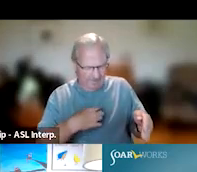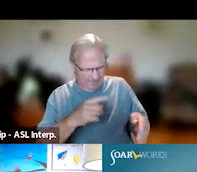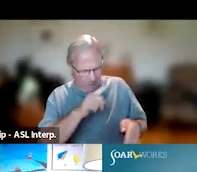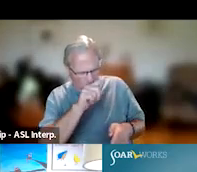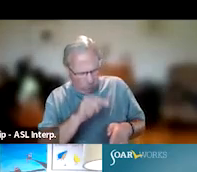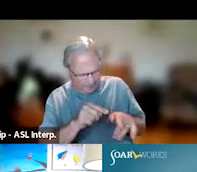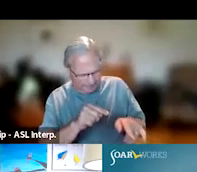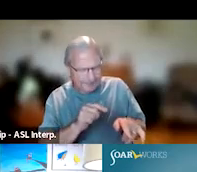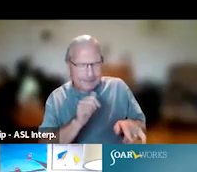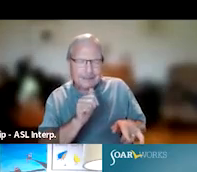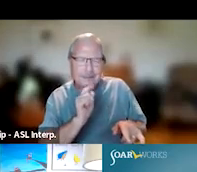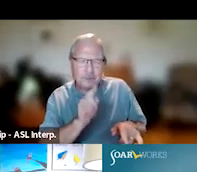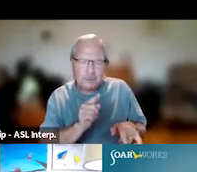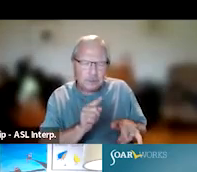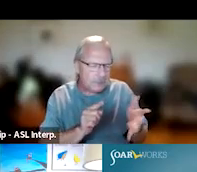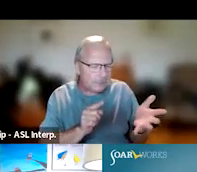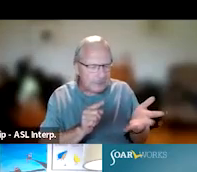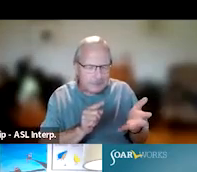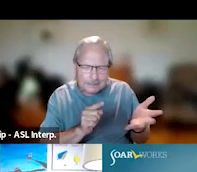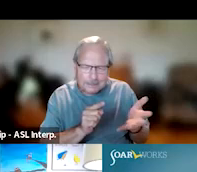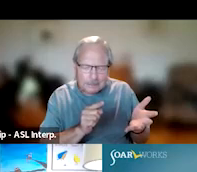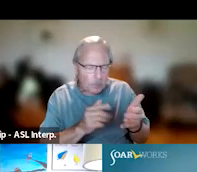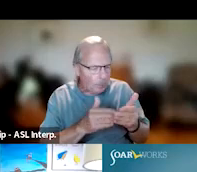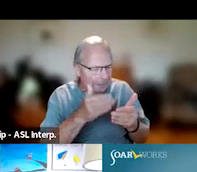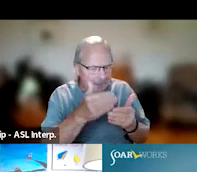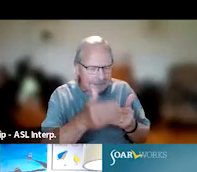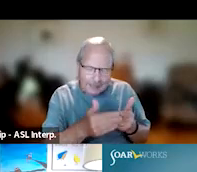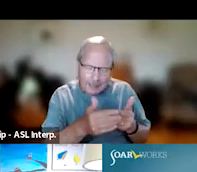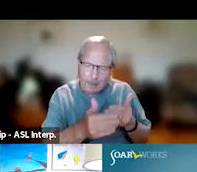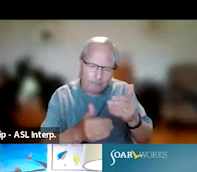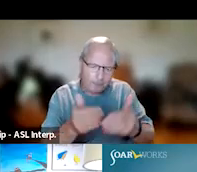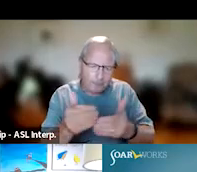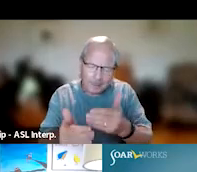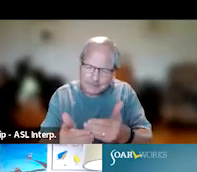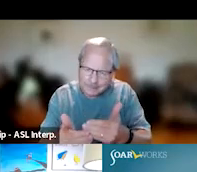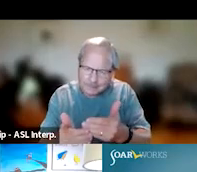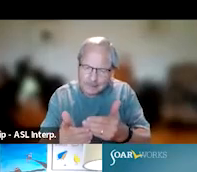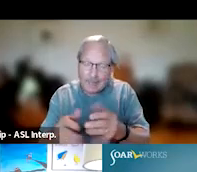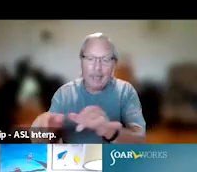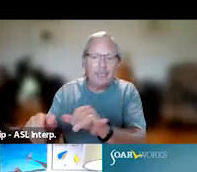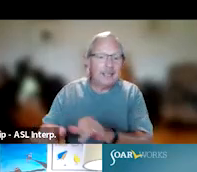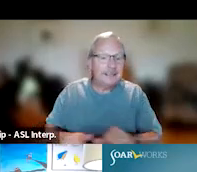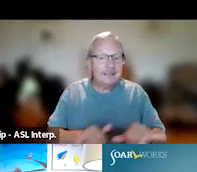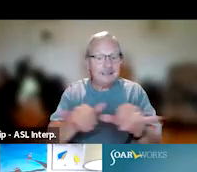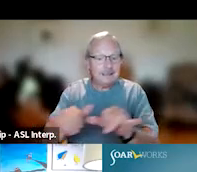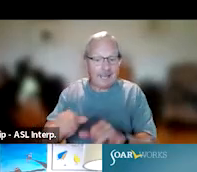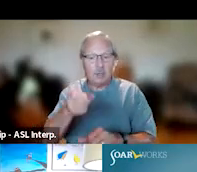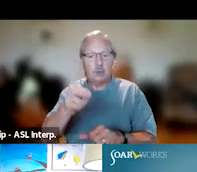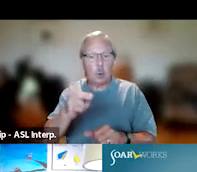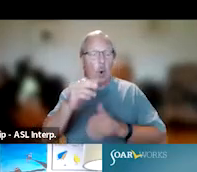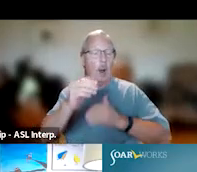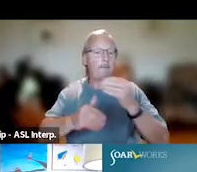about what's next in the process, the standard SOAR process will be an excellent reference